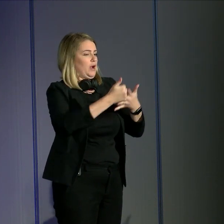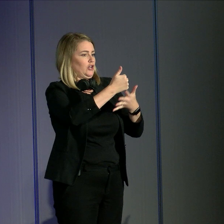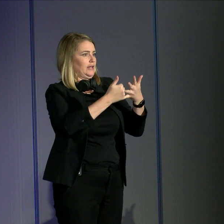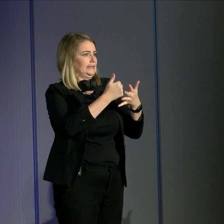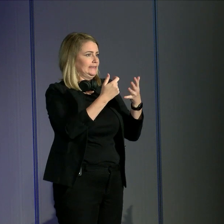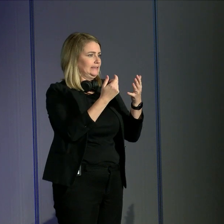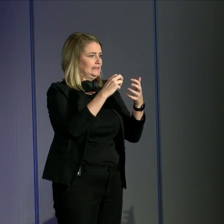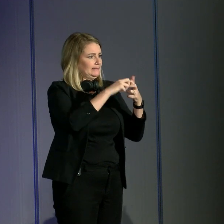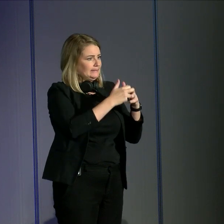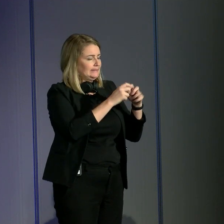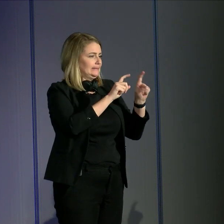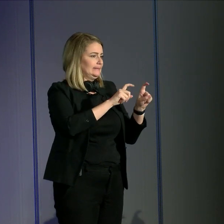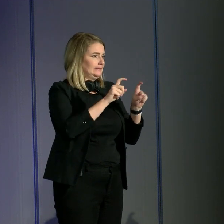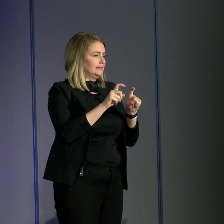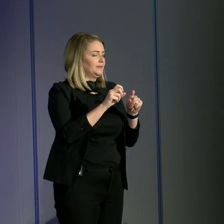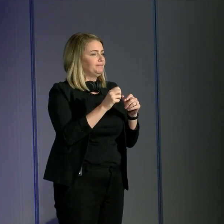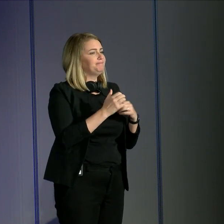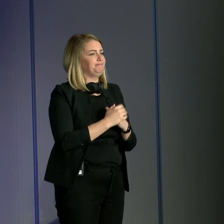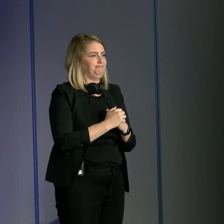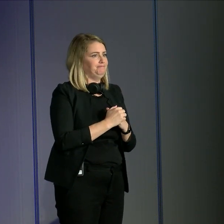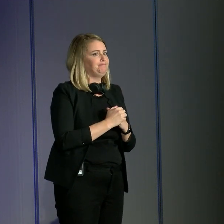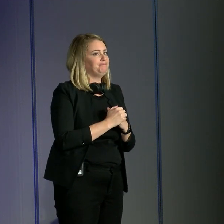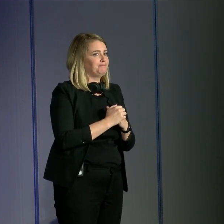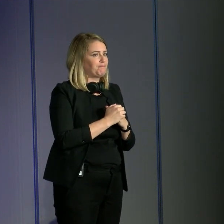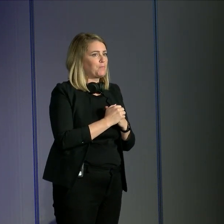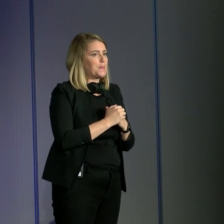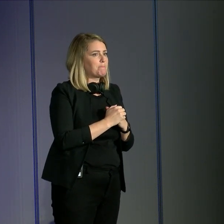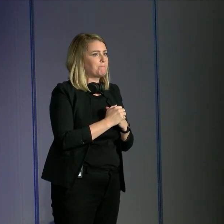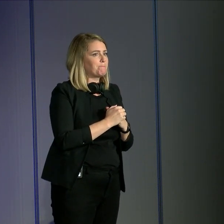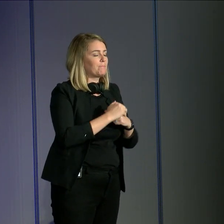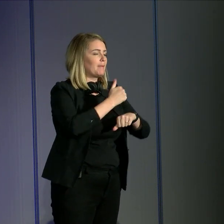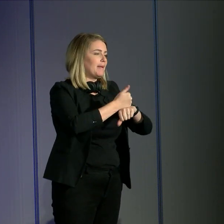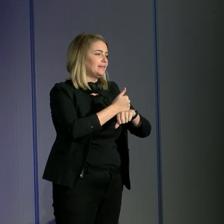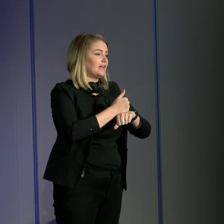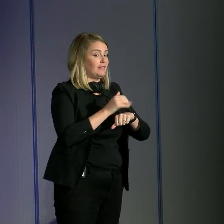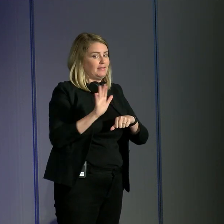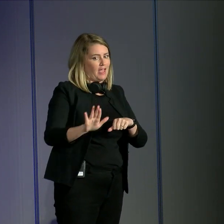and testing based on user feedback.